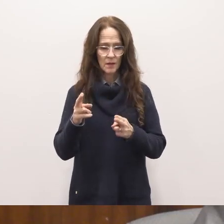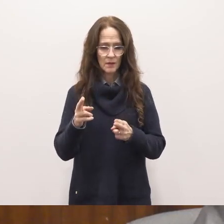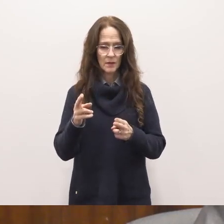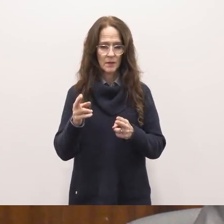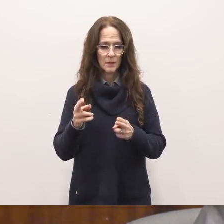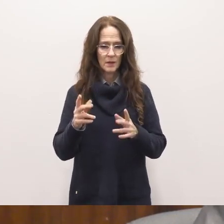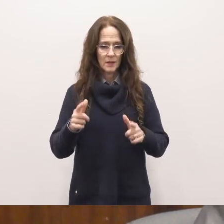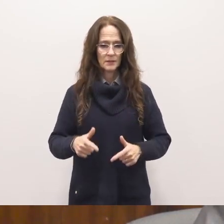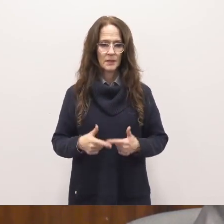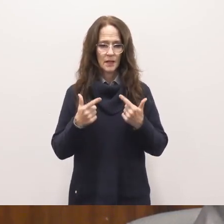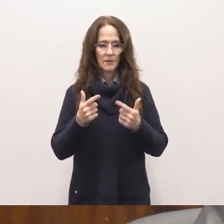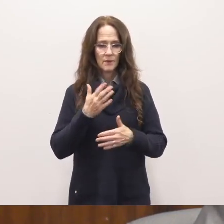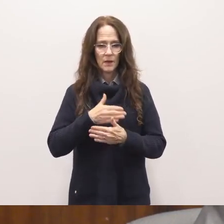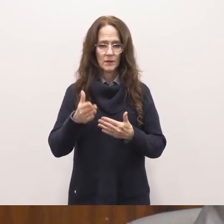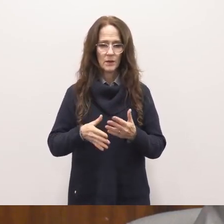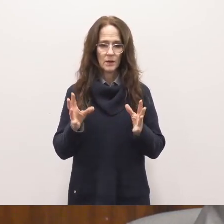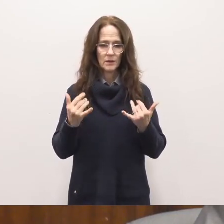by adjourning today's meeting,